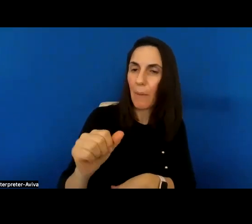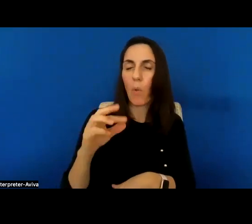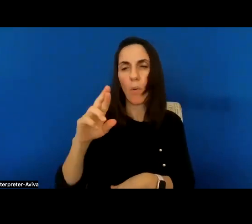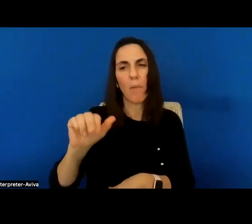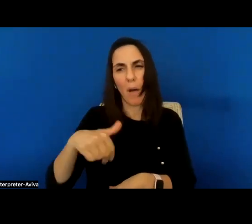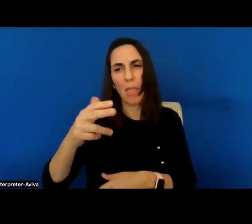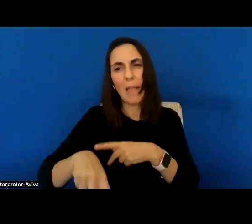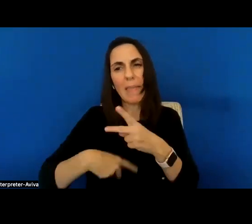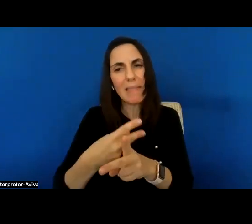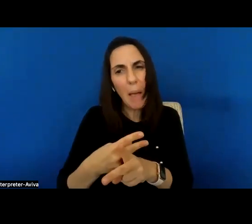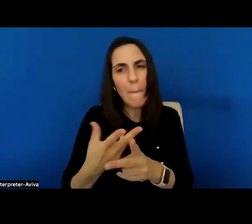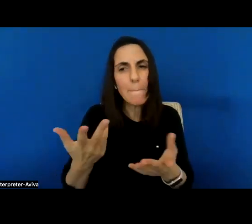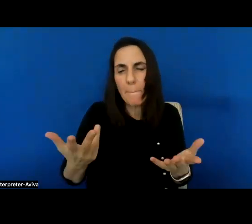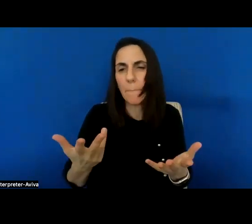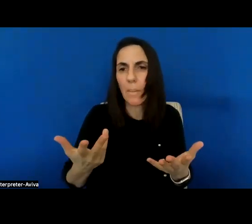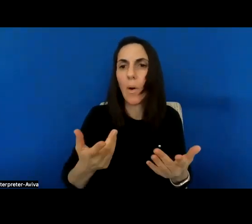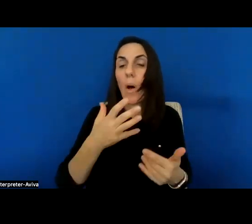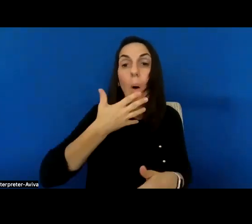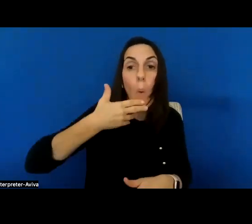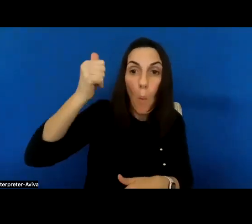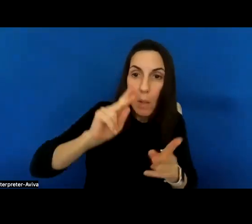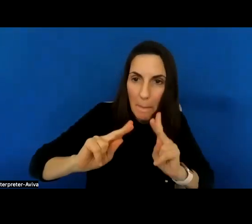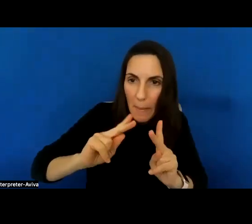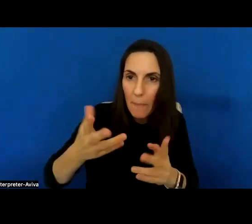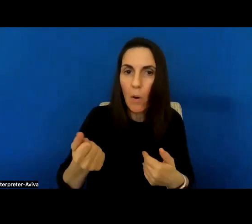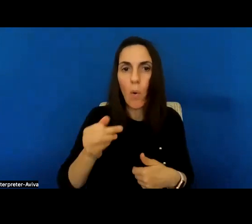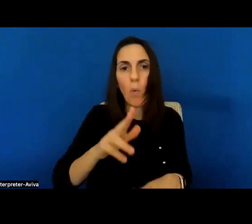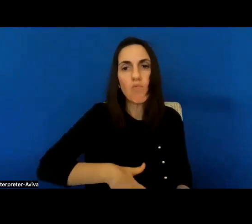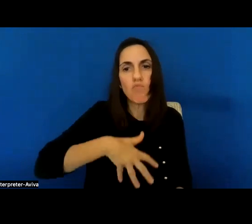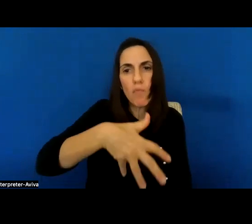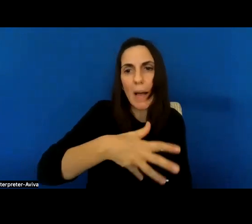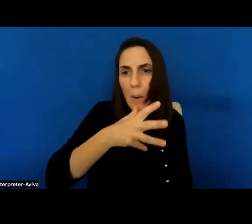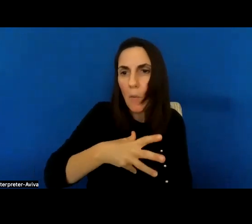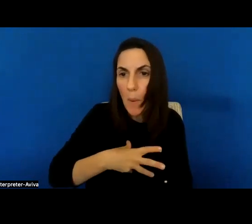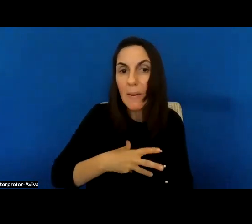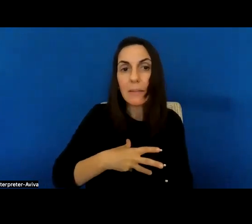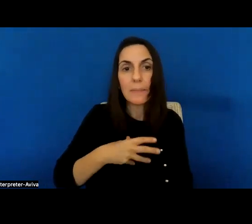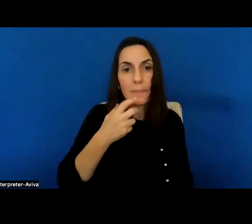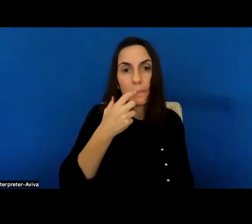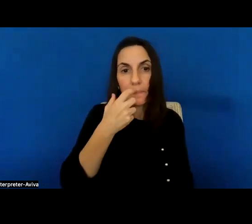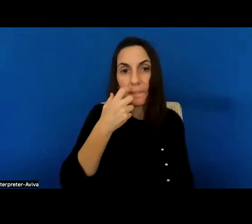11:31:50 Whether it be elderly or pregnant. 11:31:52 Woman who help pay for their basic